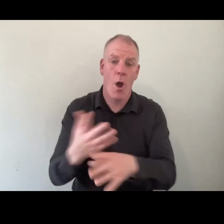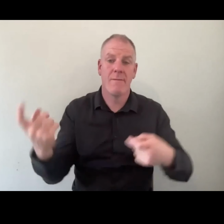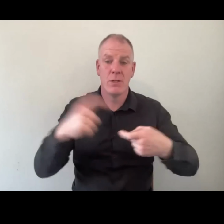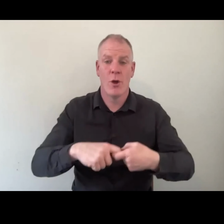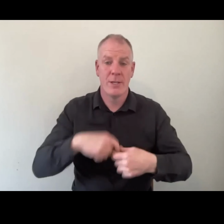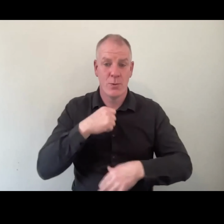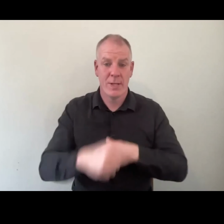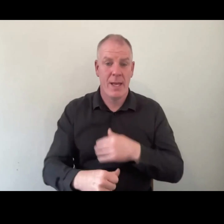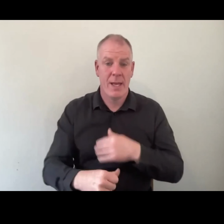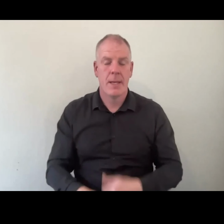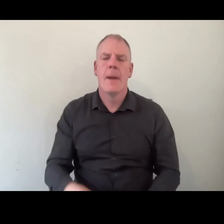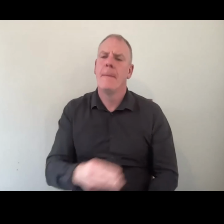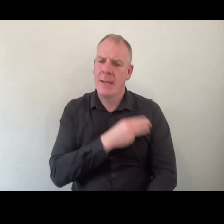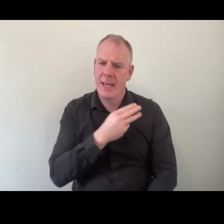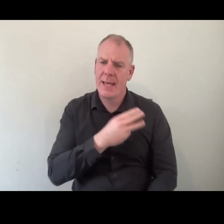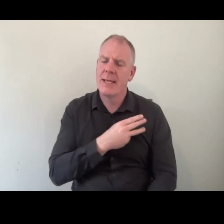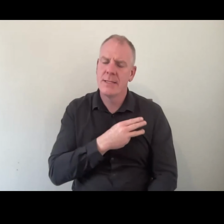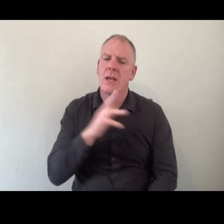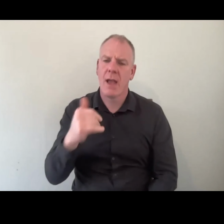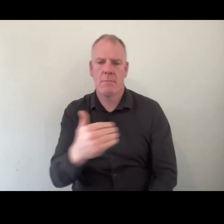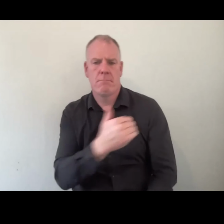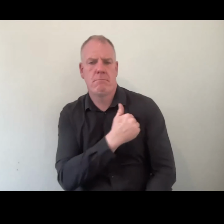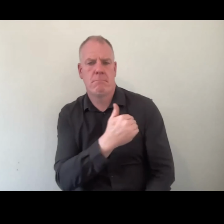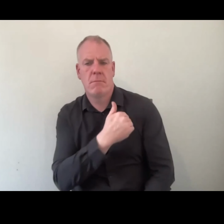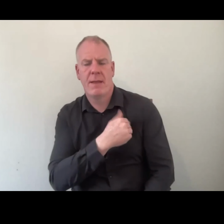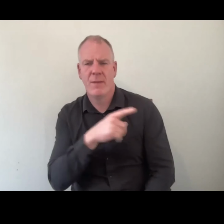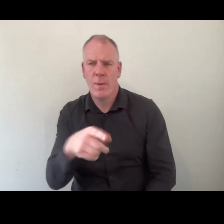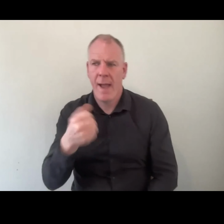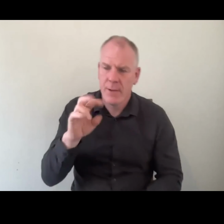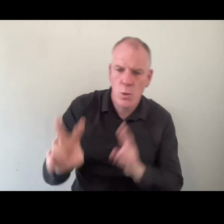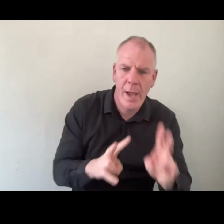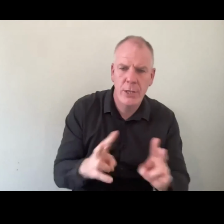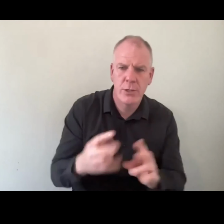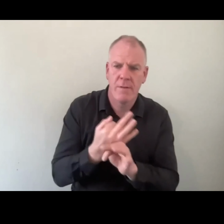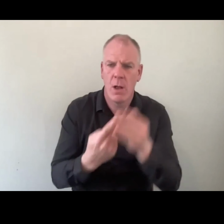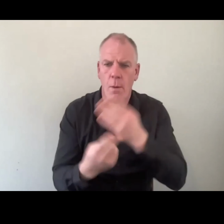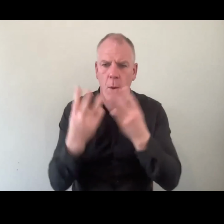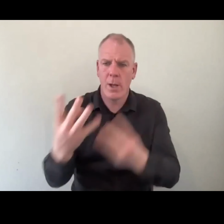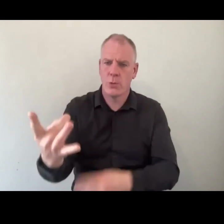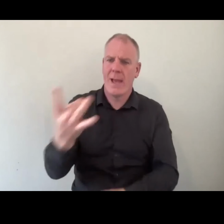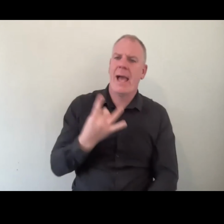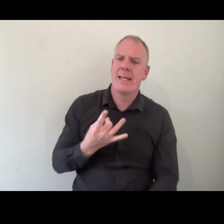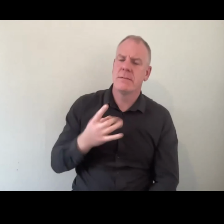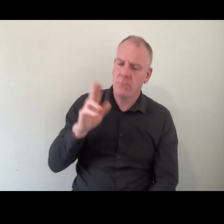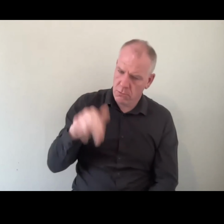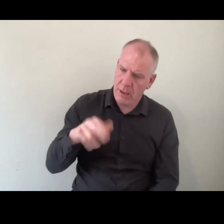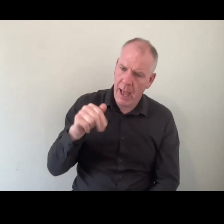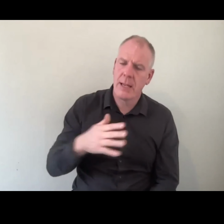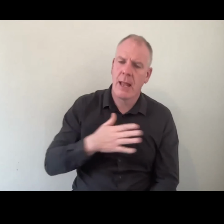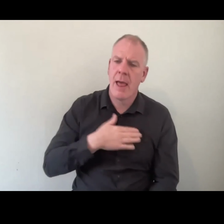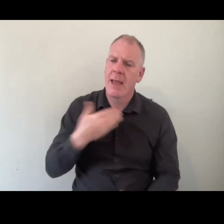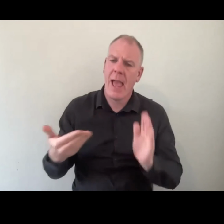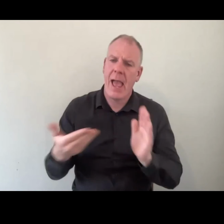Please feel free to get in touch if there's anything you want to follow up on or if there's any additional information that you think you need